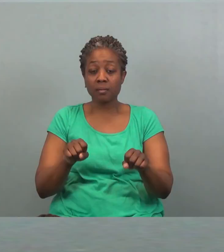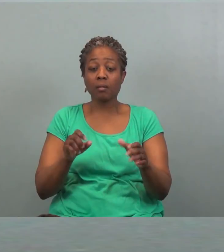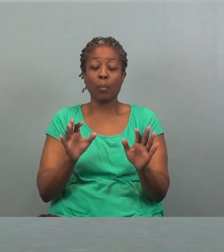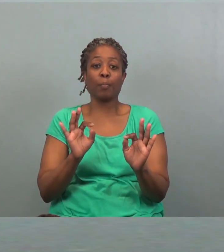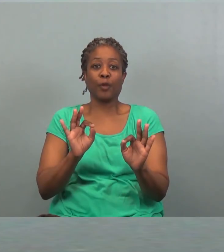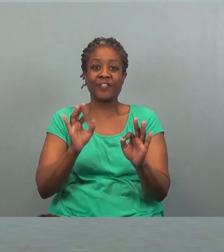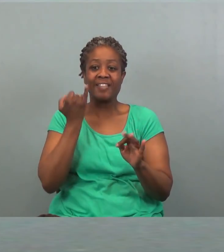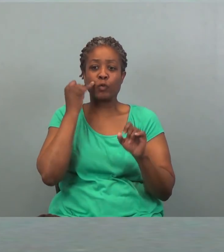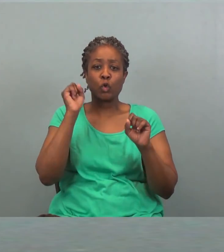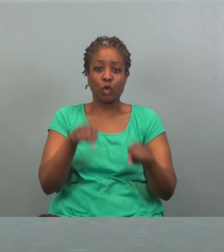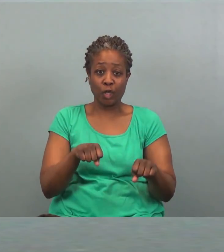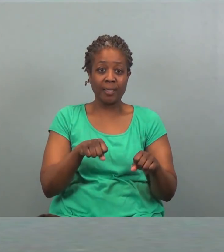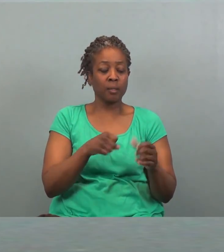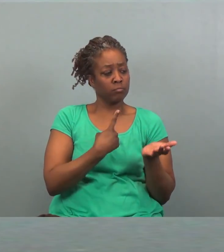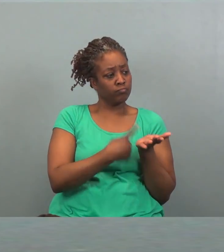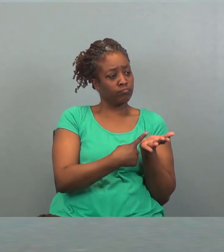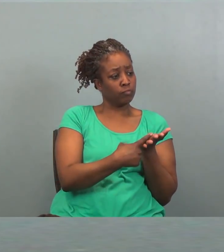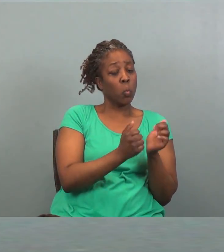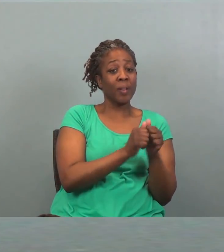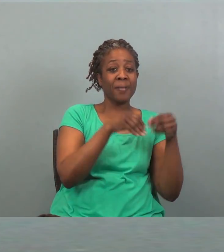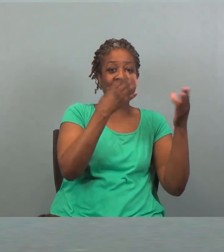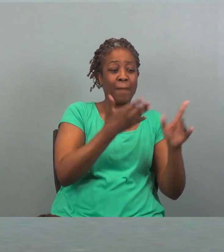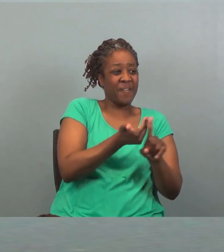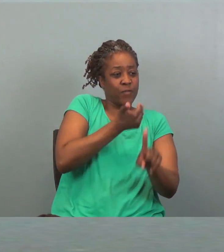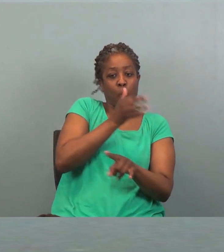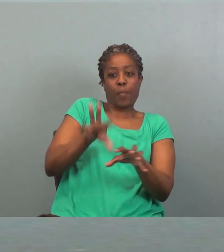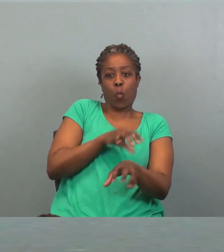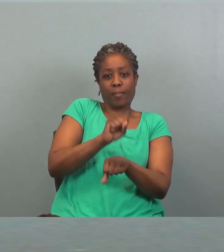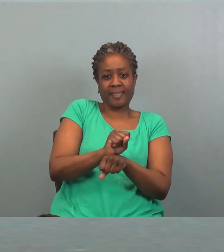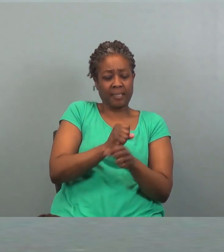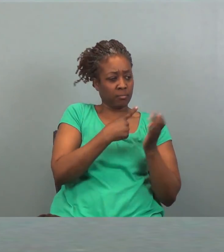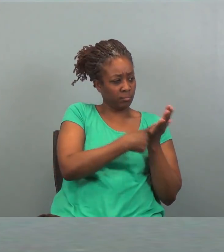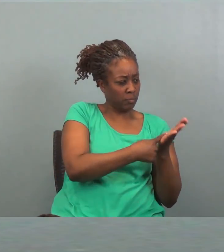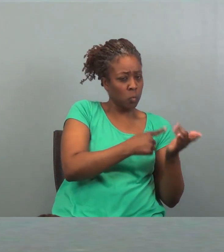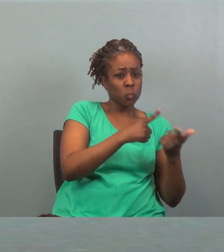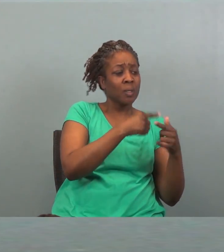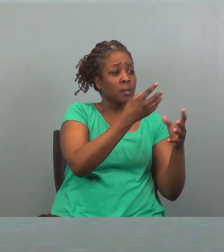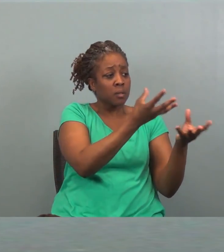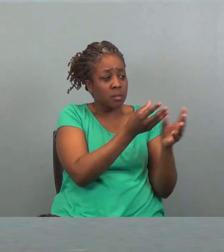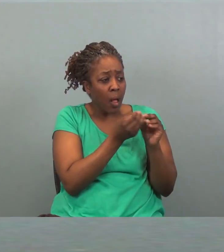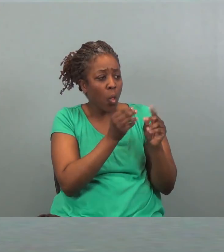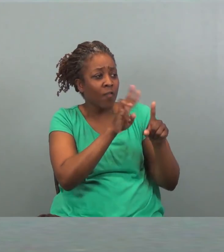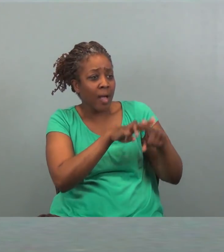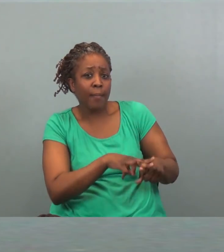Ideally, if possible, take time to meet with the provider prior to the appointment to gather information about